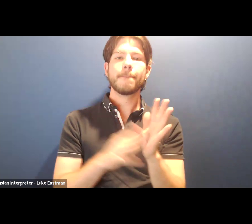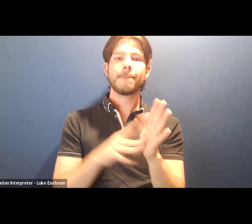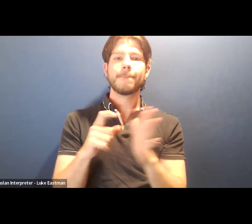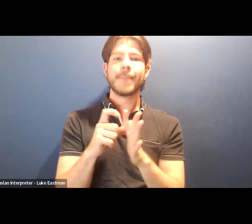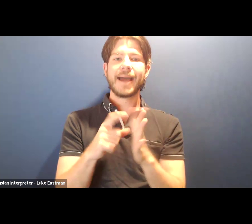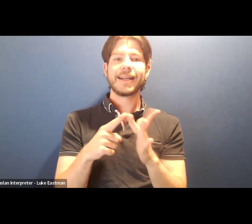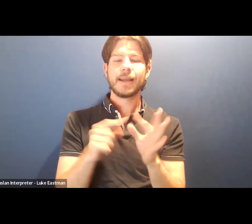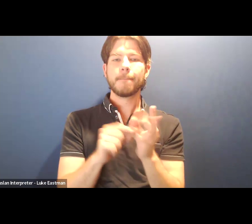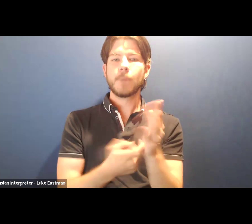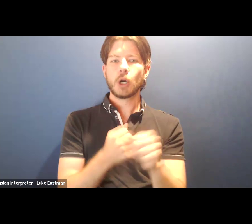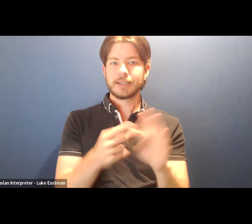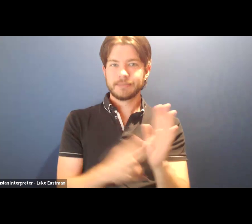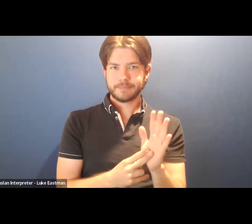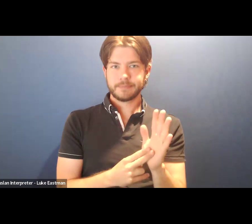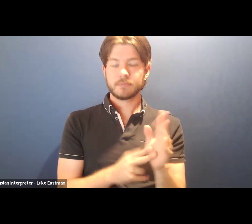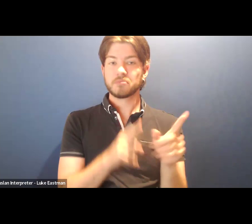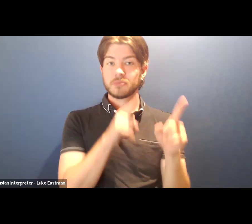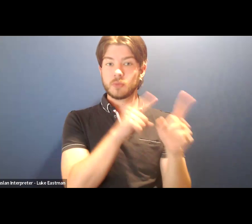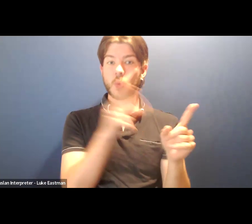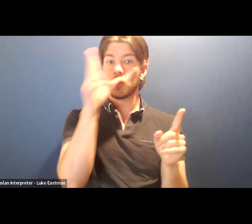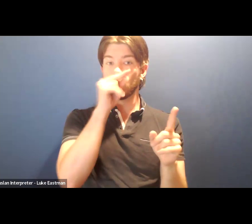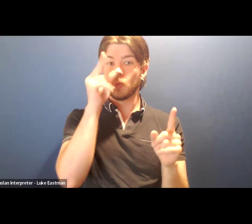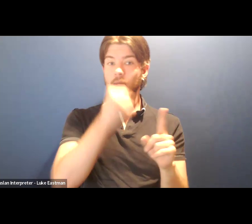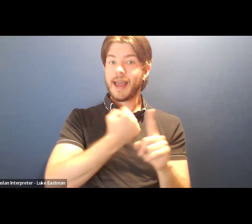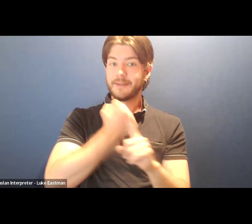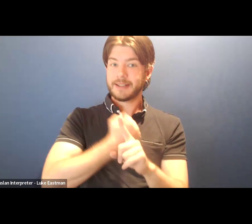Maddie is a Youth Advocate who works